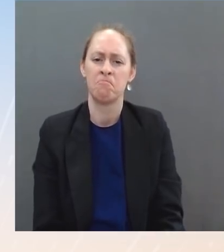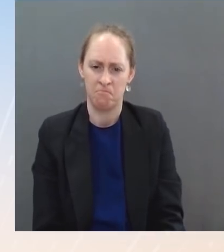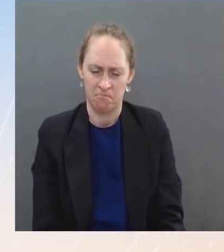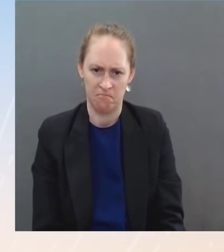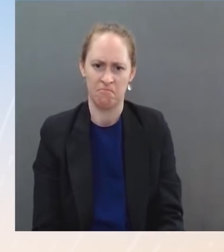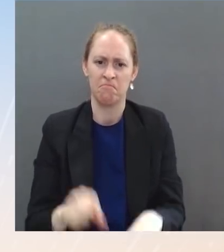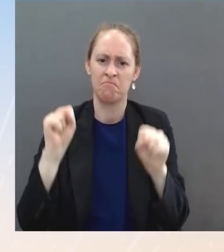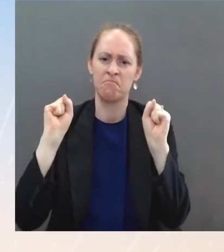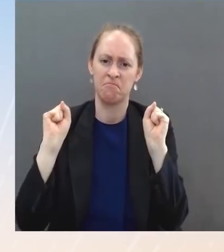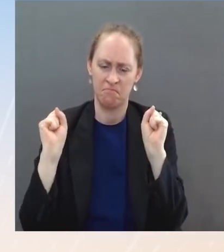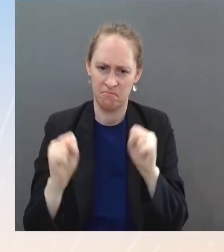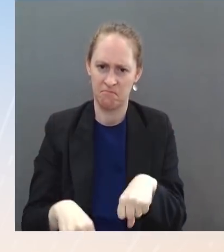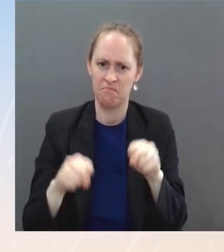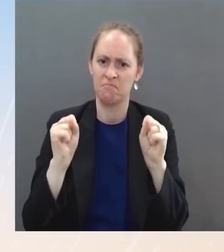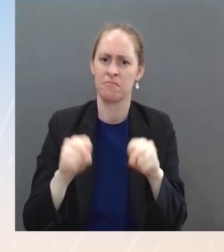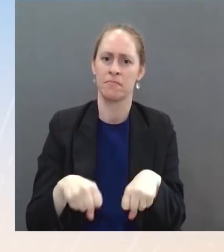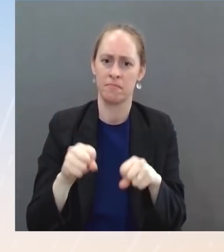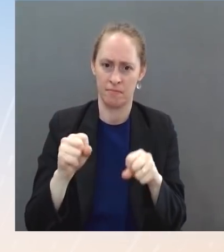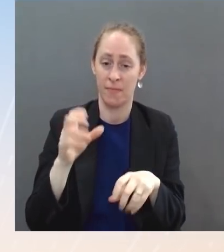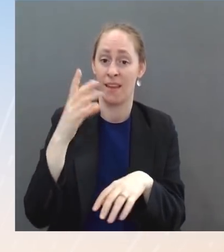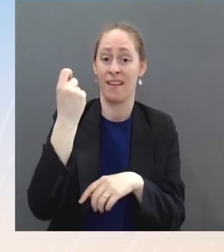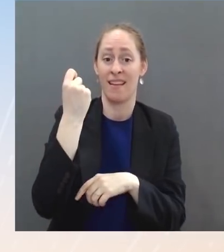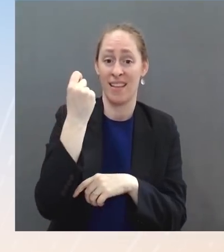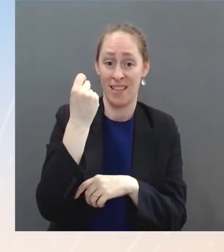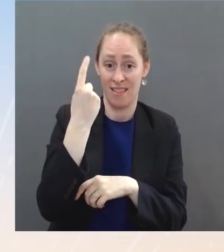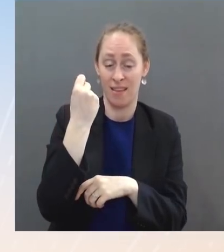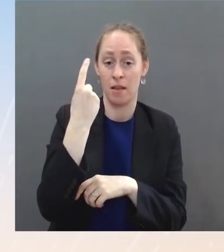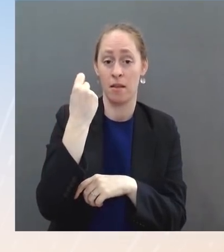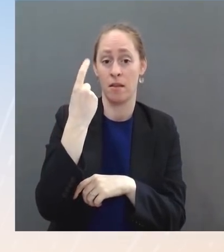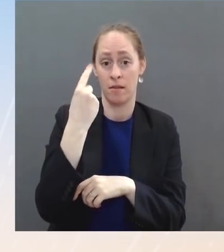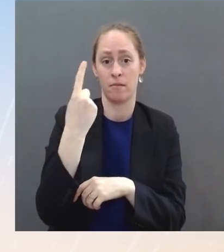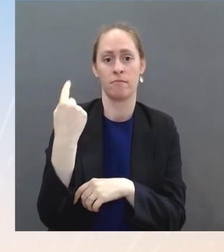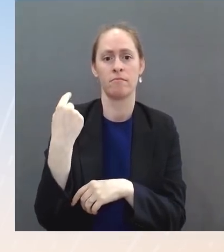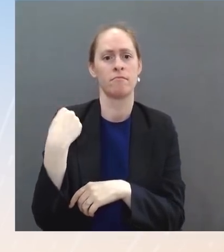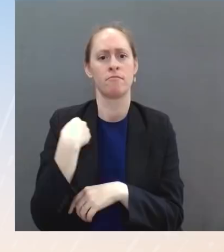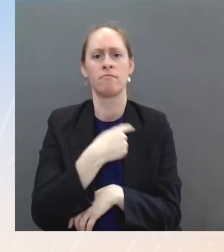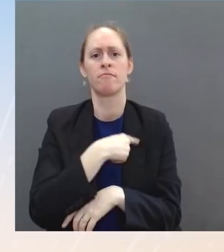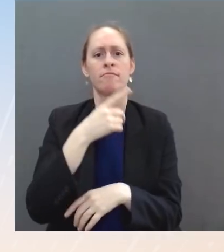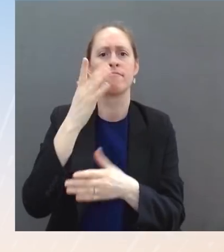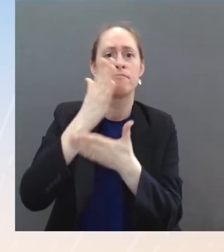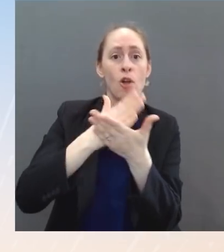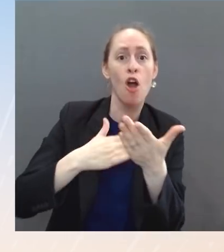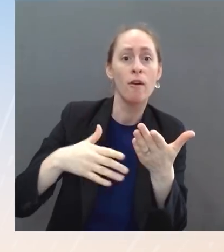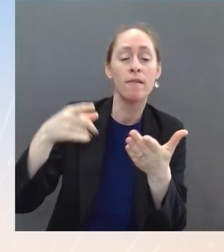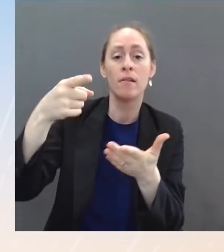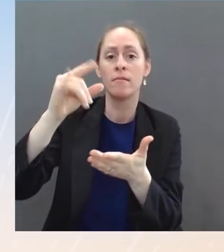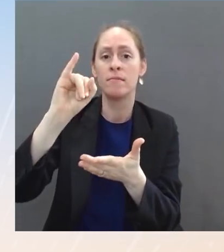one might consider alternative venues as well, beyond the specific relationship between the U.S. and the ICC.